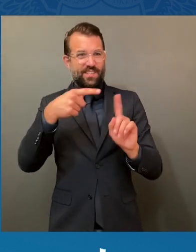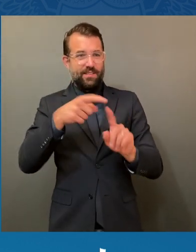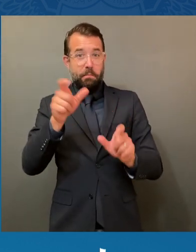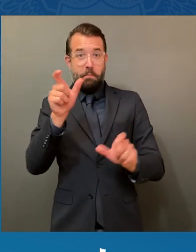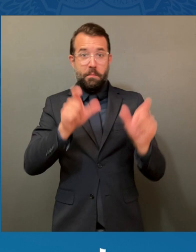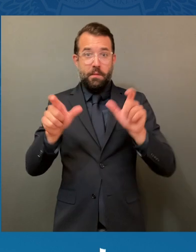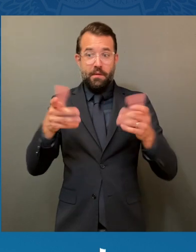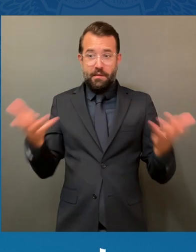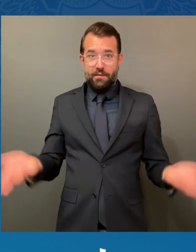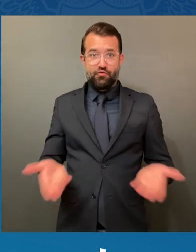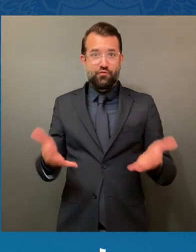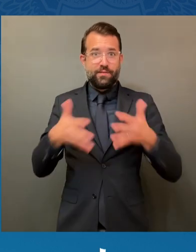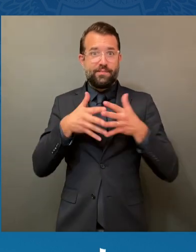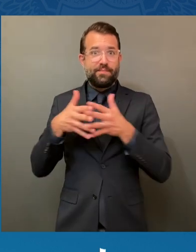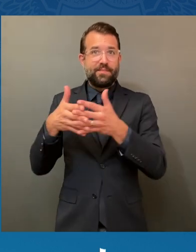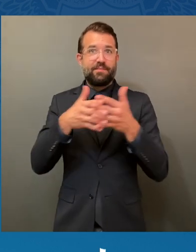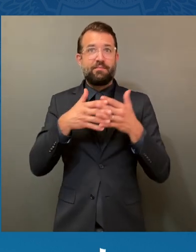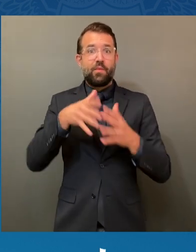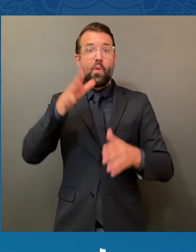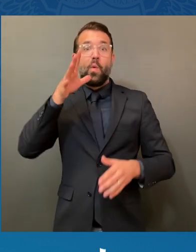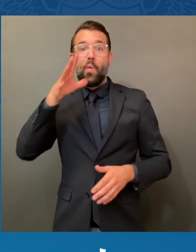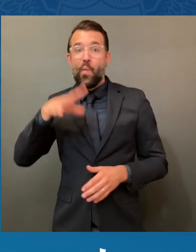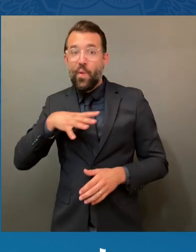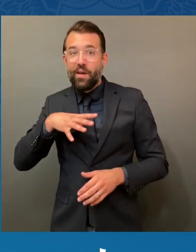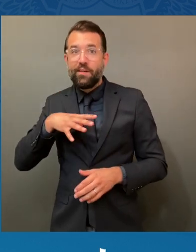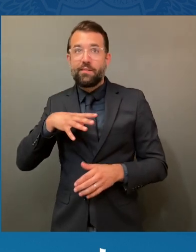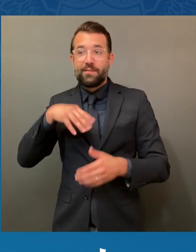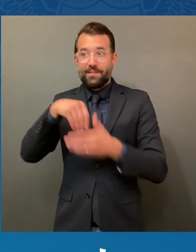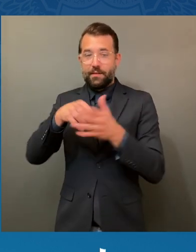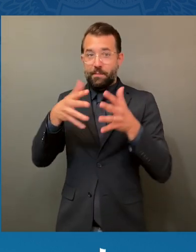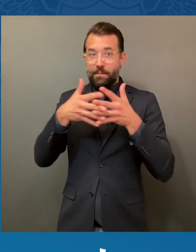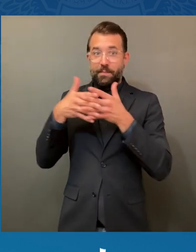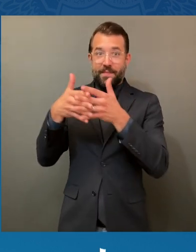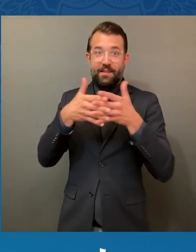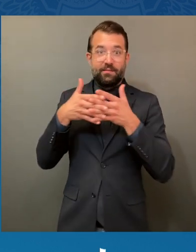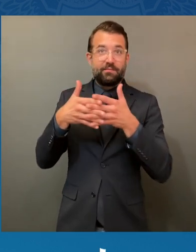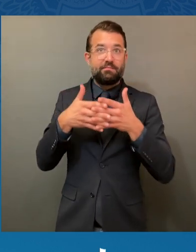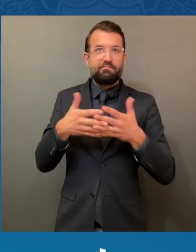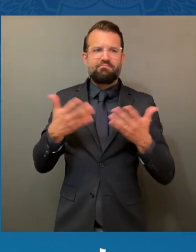from the women of America. I mean, think back to when we were in law school.